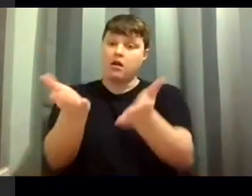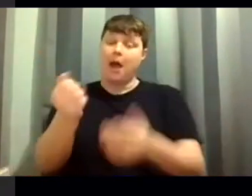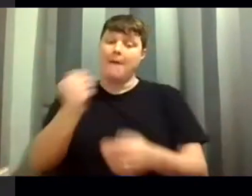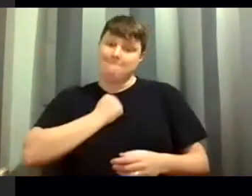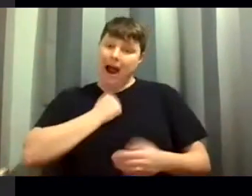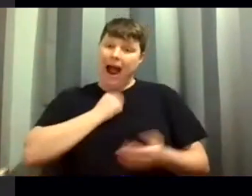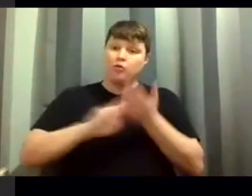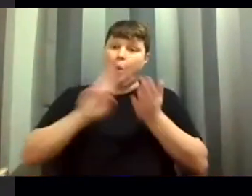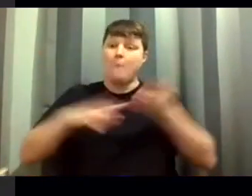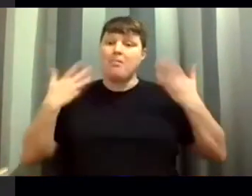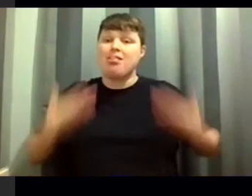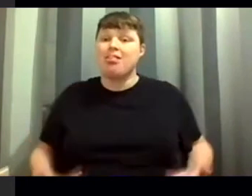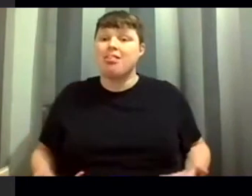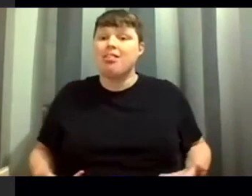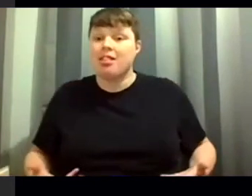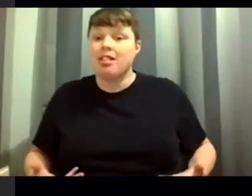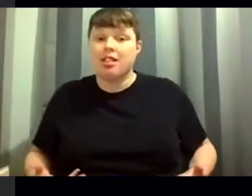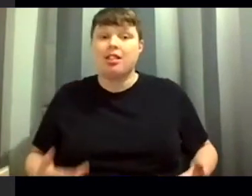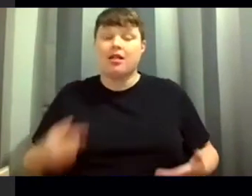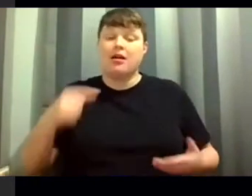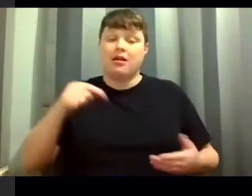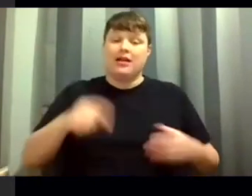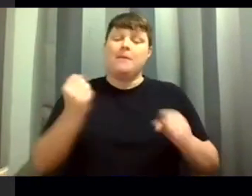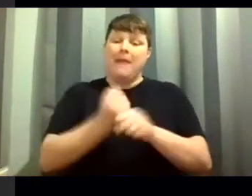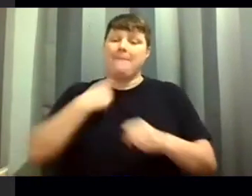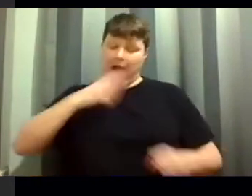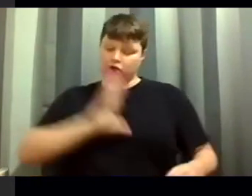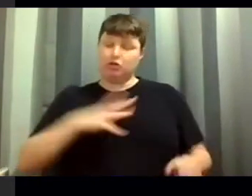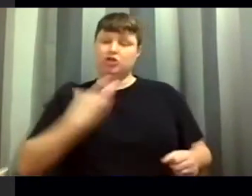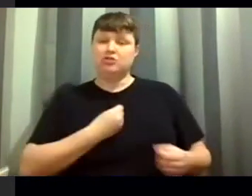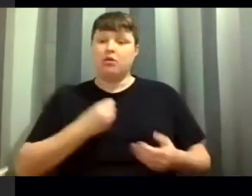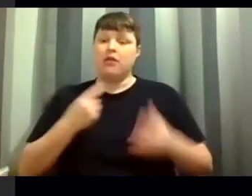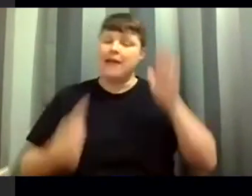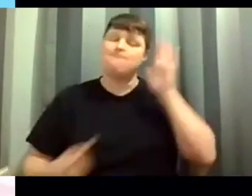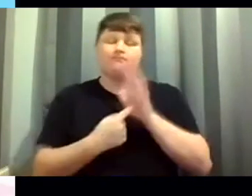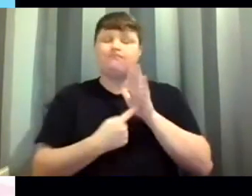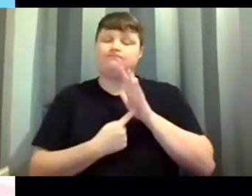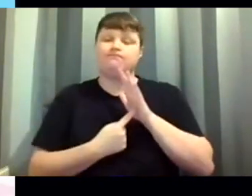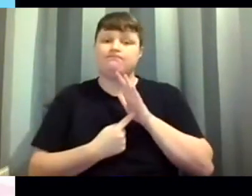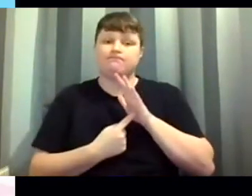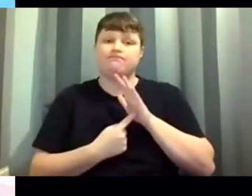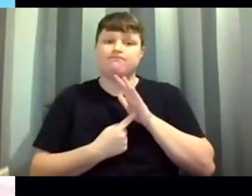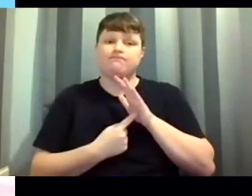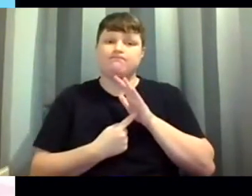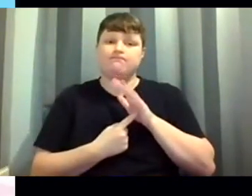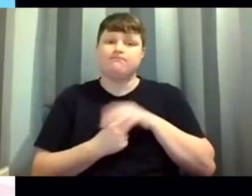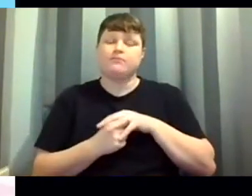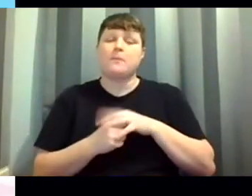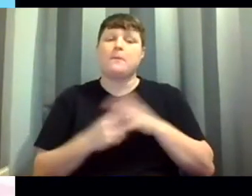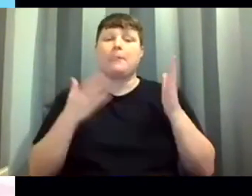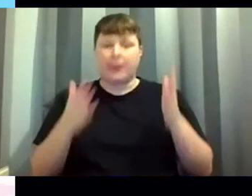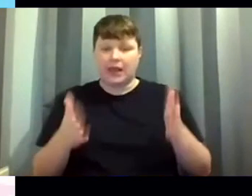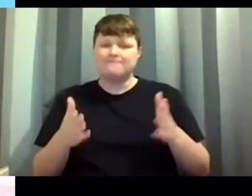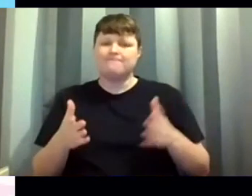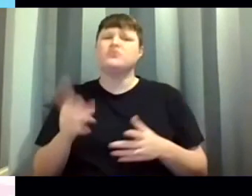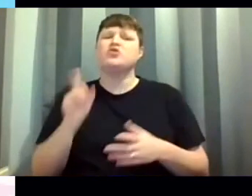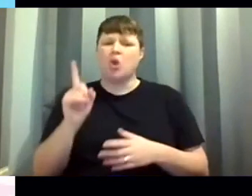that realisation made my transition essential. There we go. So, what are we doing about this? So